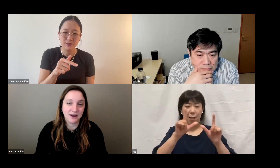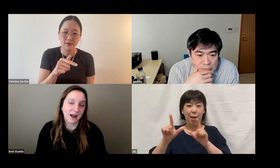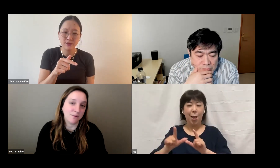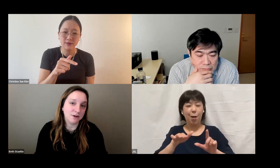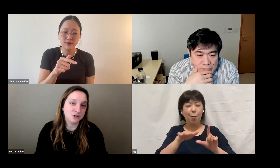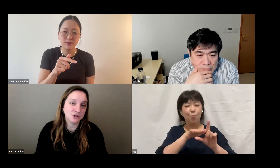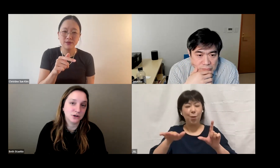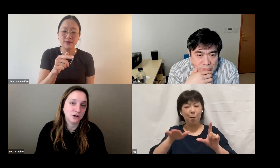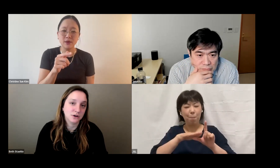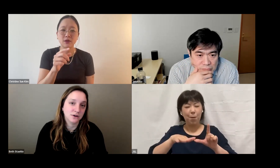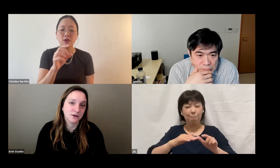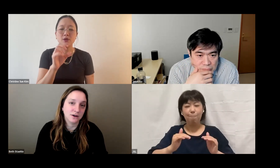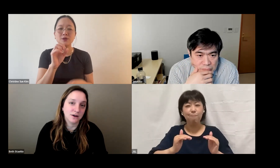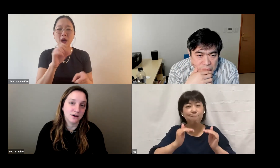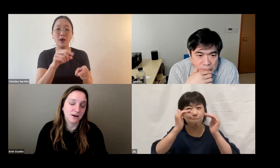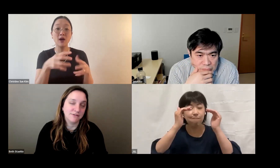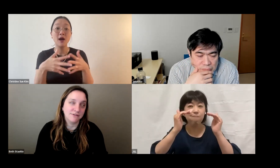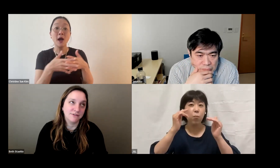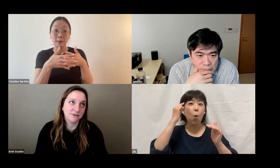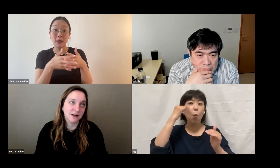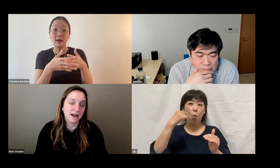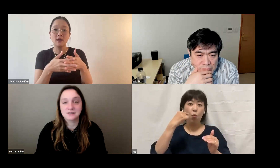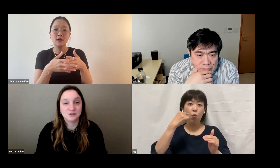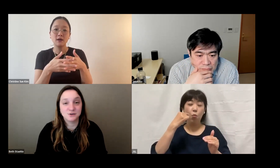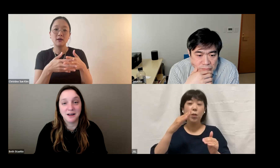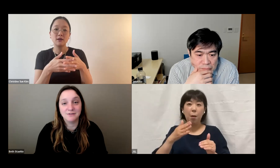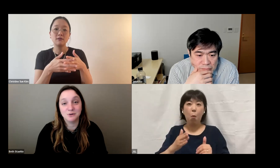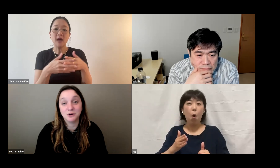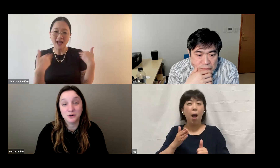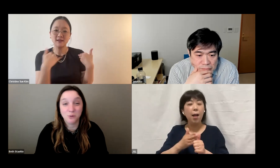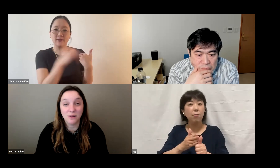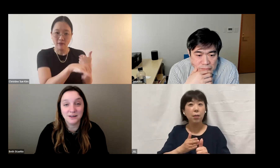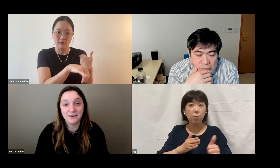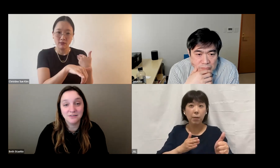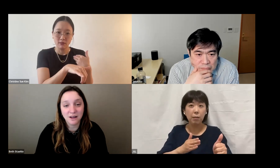how much access do I have to a good quality of life?